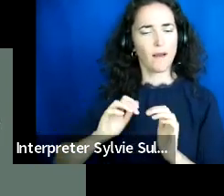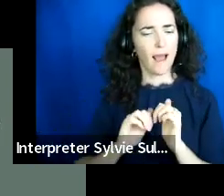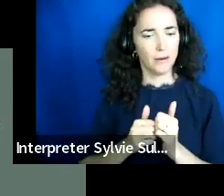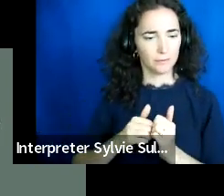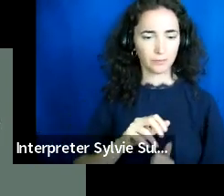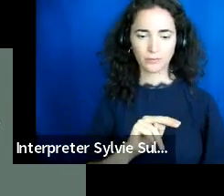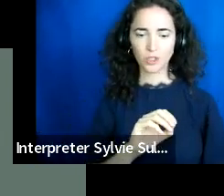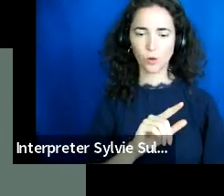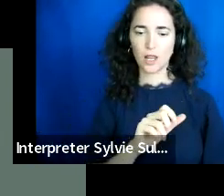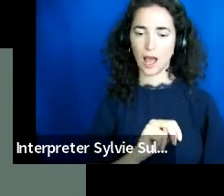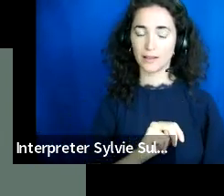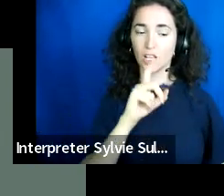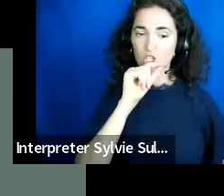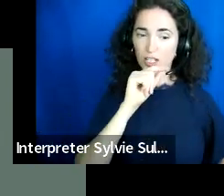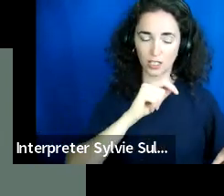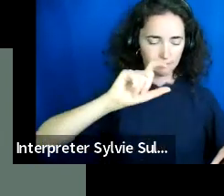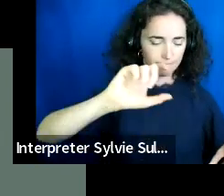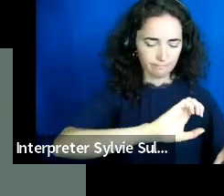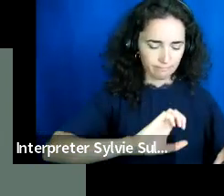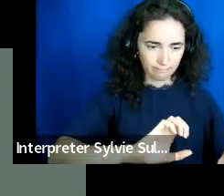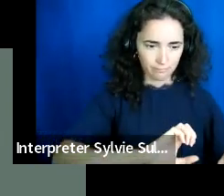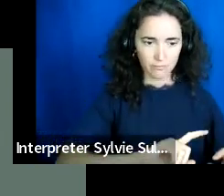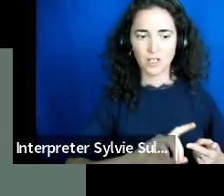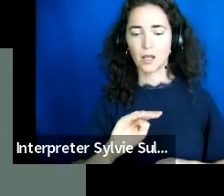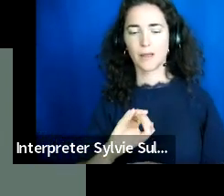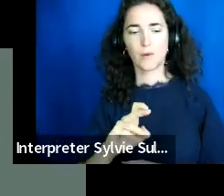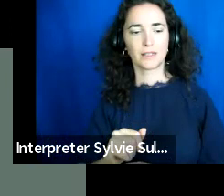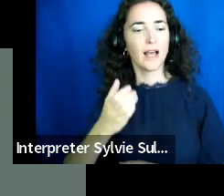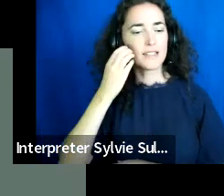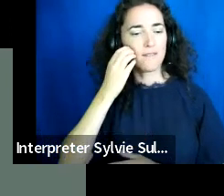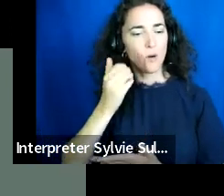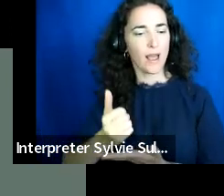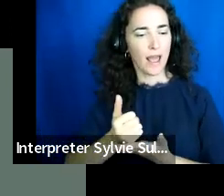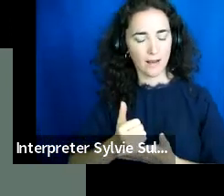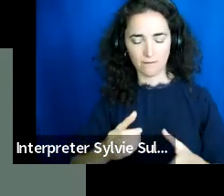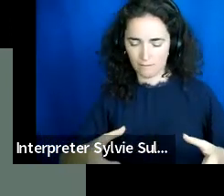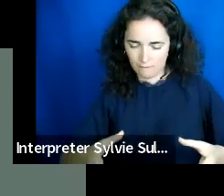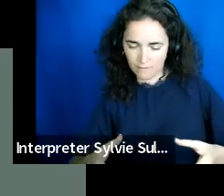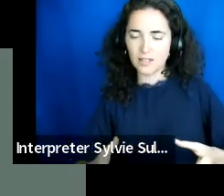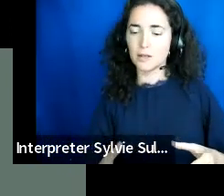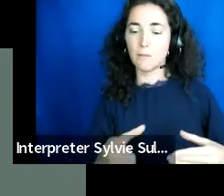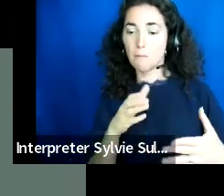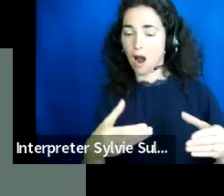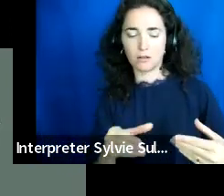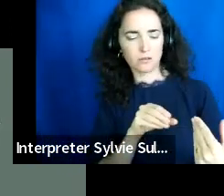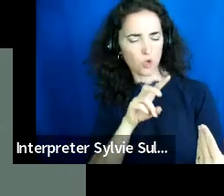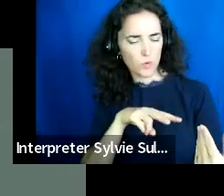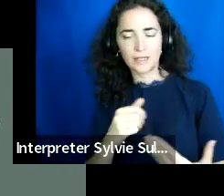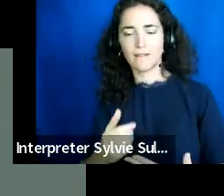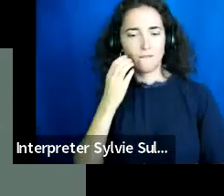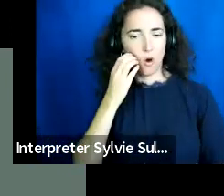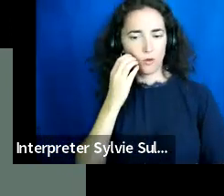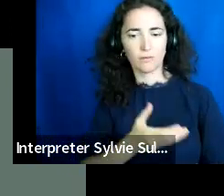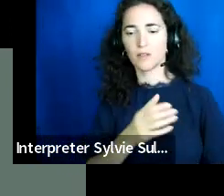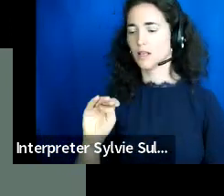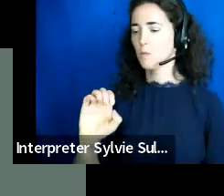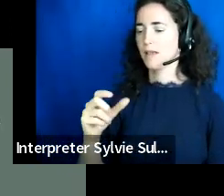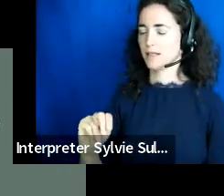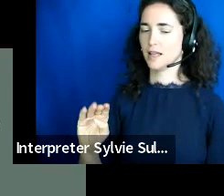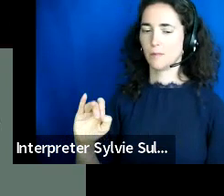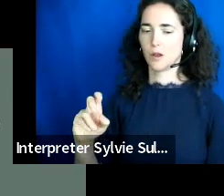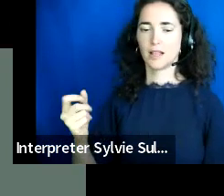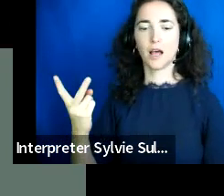Nolan seasons, his chicken cutlet. Miranda uses her cell phone to help her read the back of her cake, mix Megan and Miranda smile as they stir their ingredients into bowls